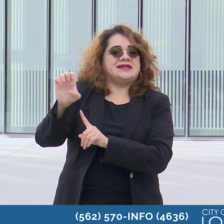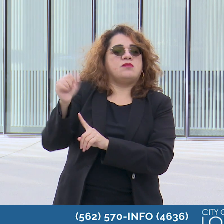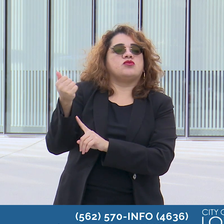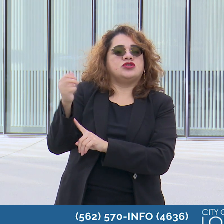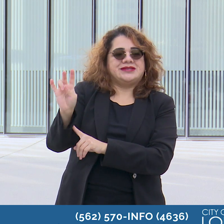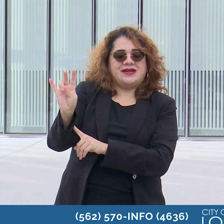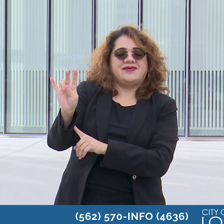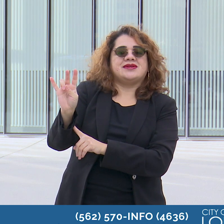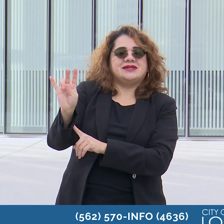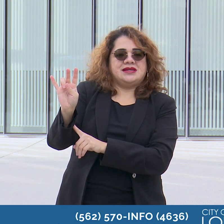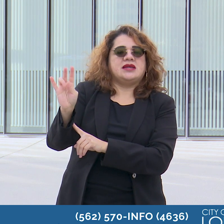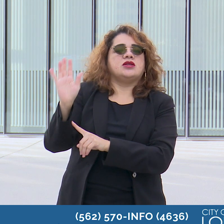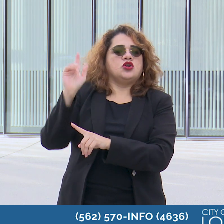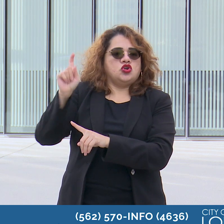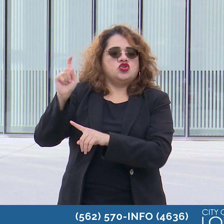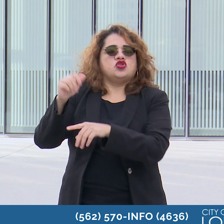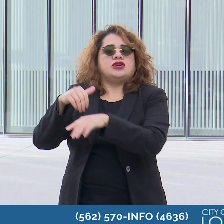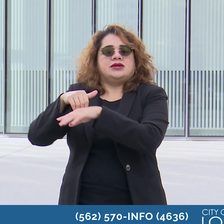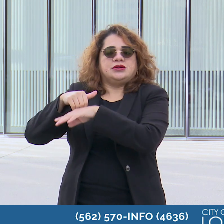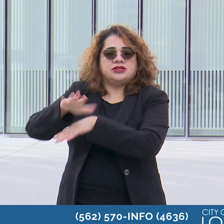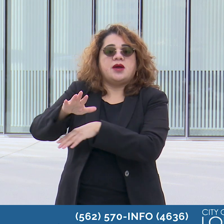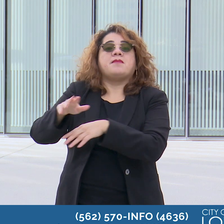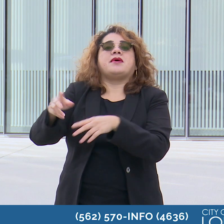begin shipping the following week.